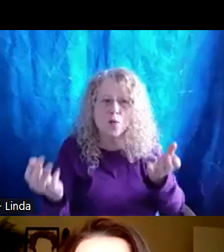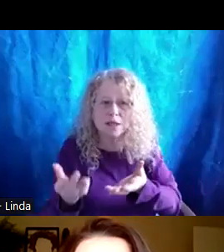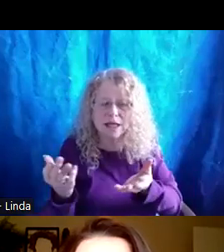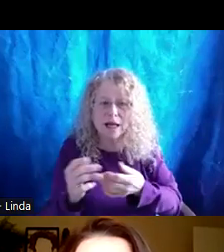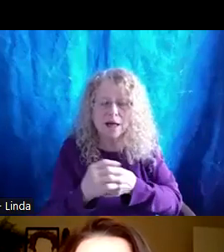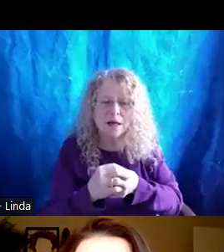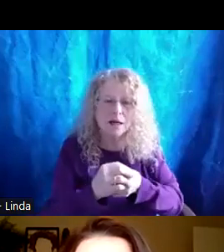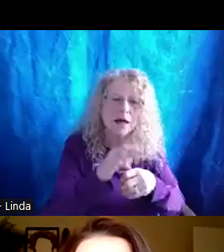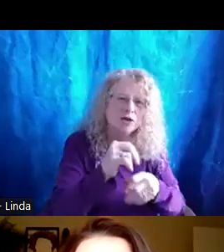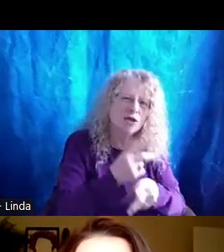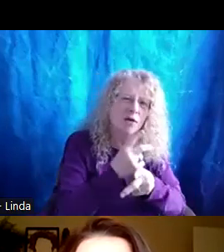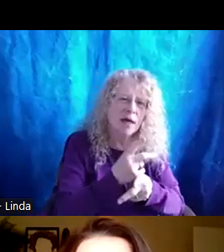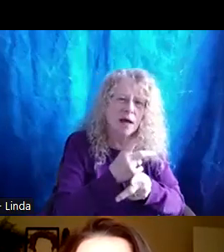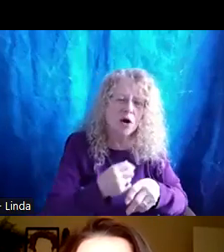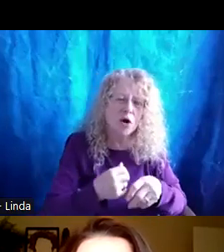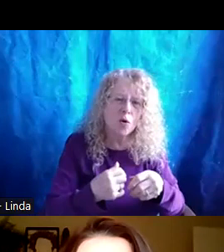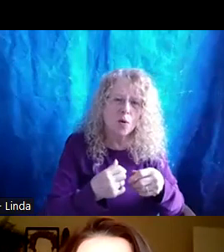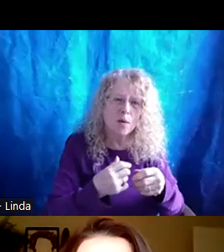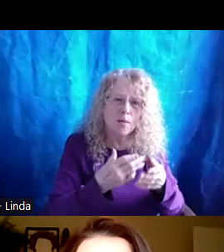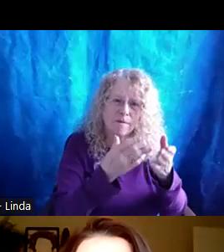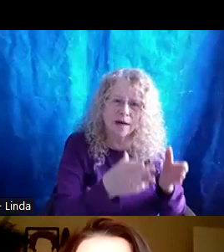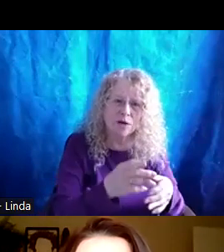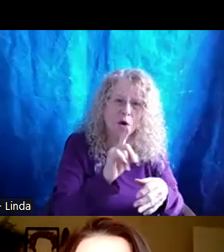CHILDCARE PROVIDERS ONLY NEED TO HAVE A VALID TAX ID NUMBER.